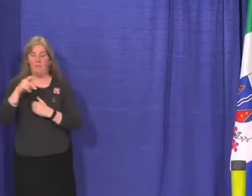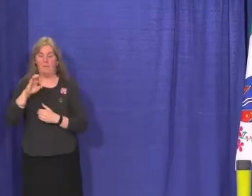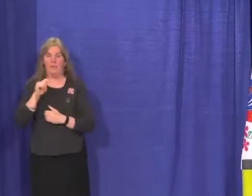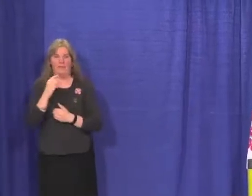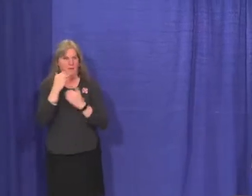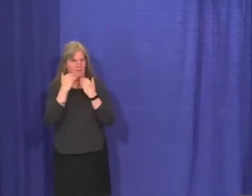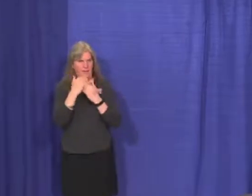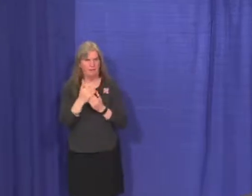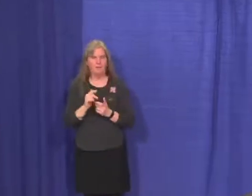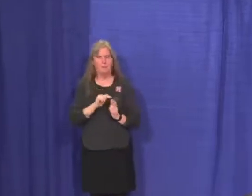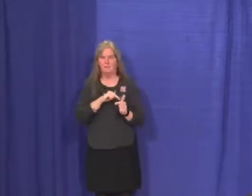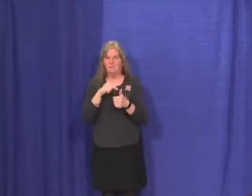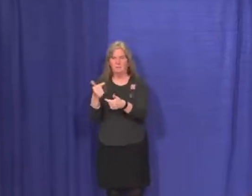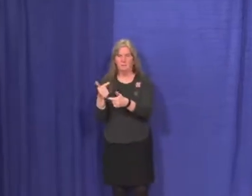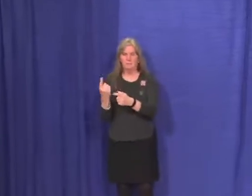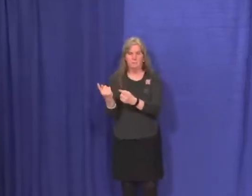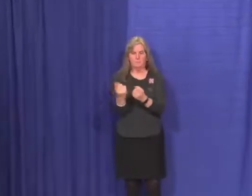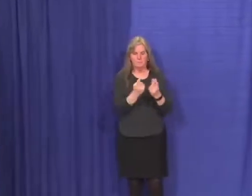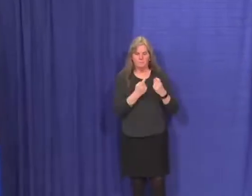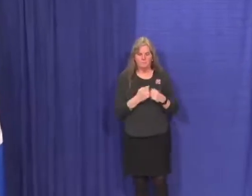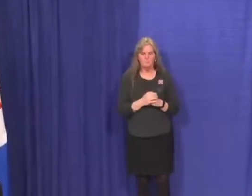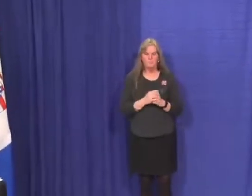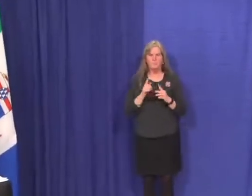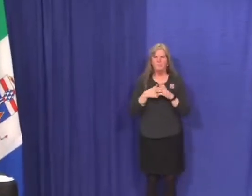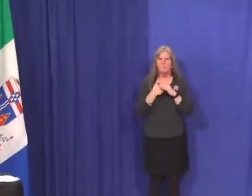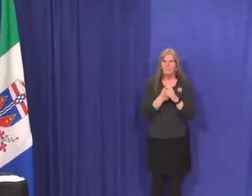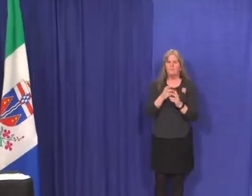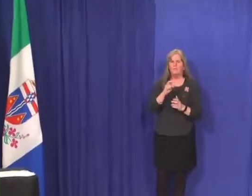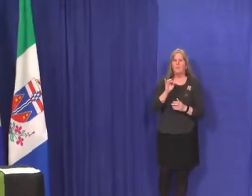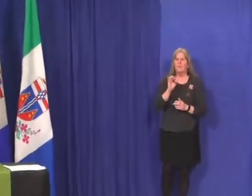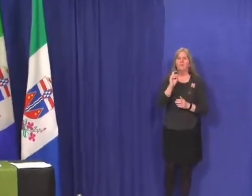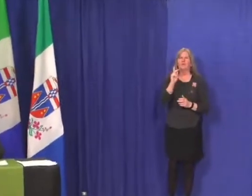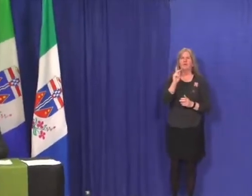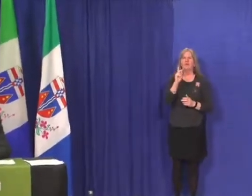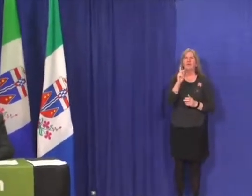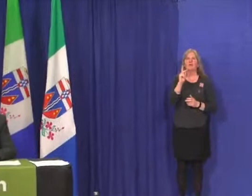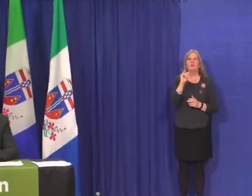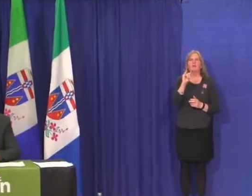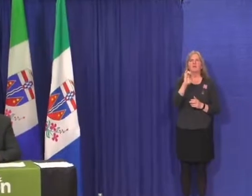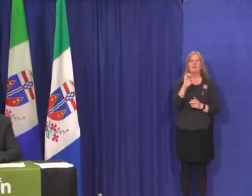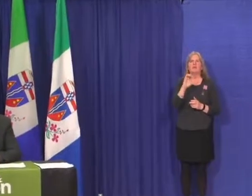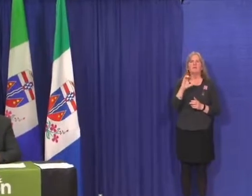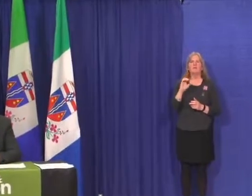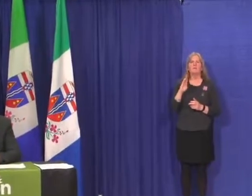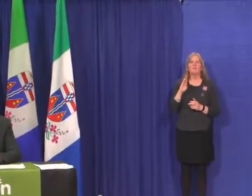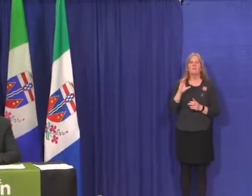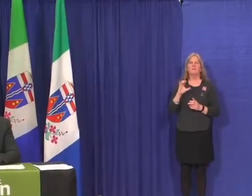reached another Yukon spring. Notice what is good in your life